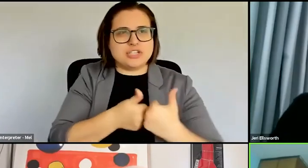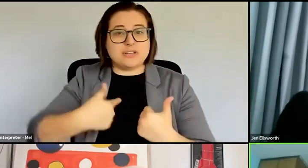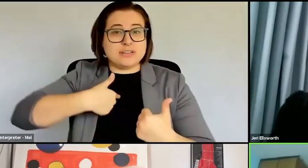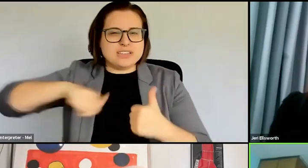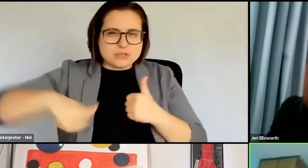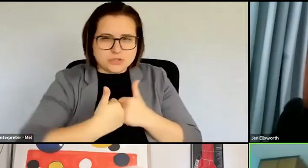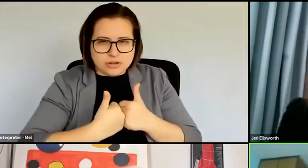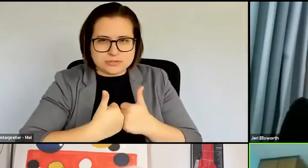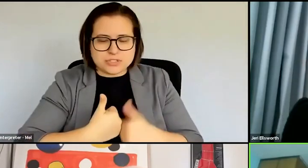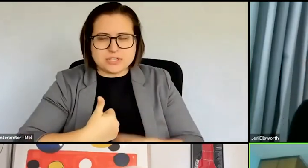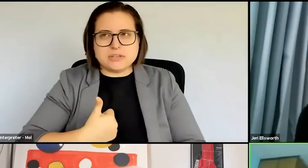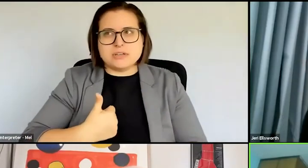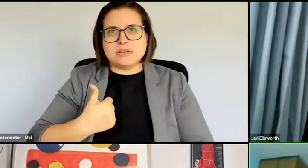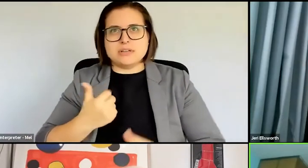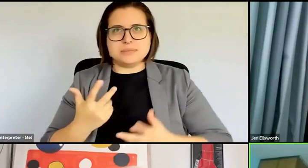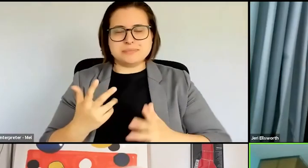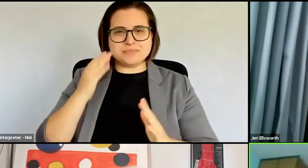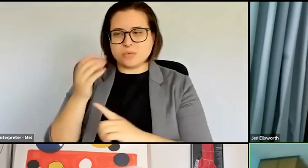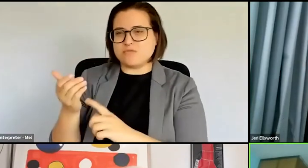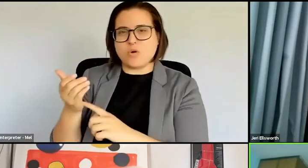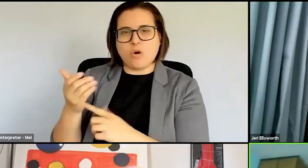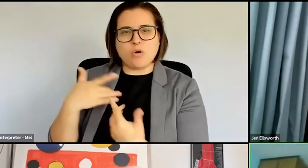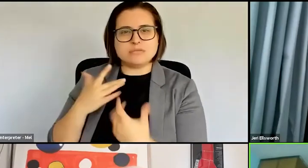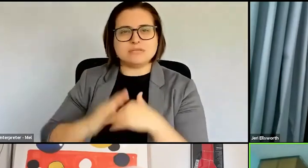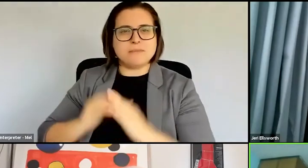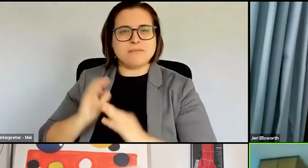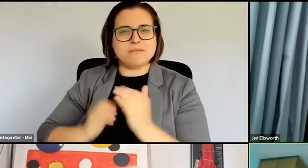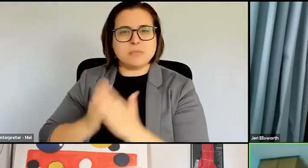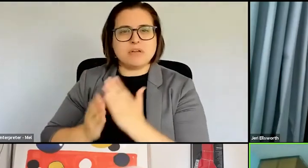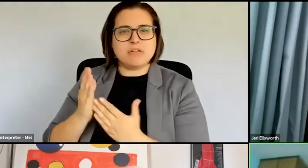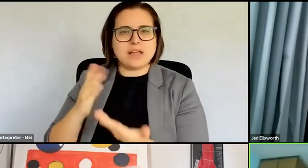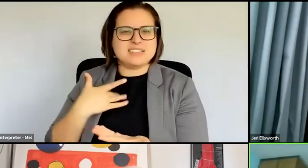ergonomic I always think that the cell phone is basically a come pickpocket me tool because I